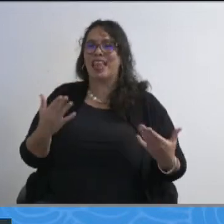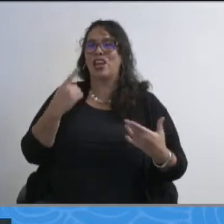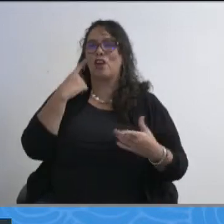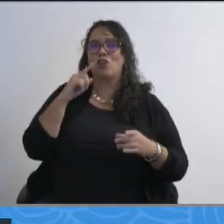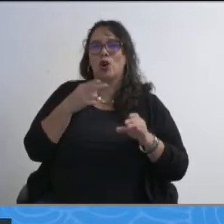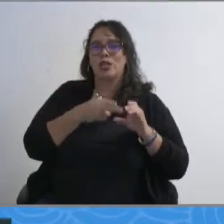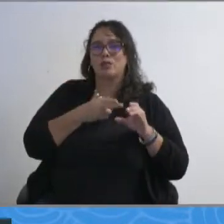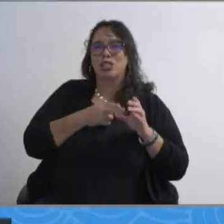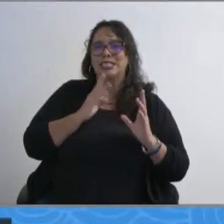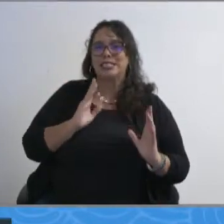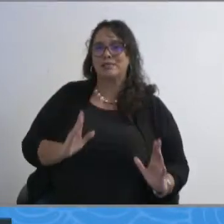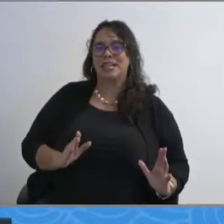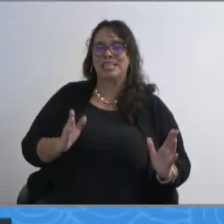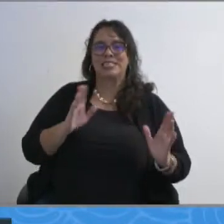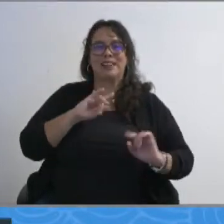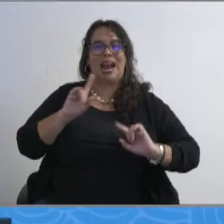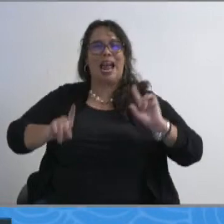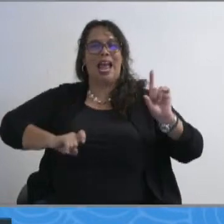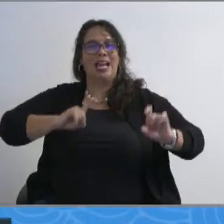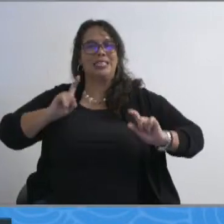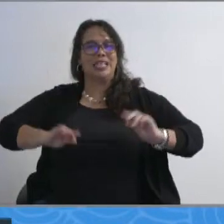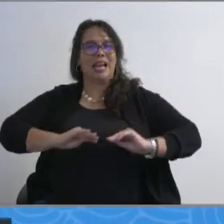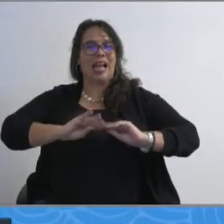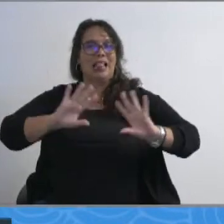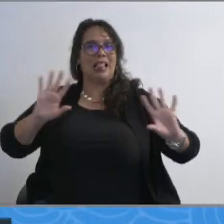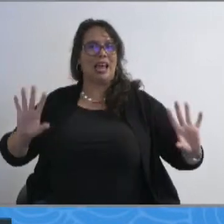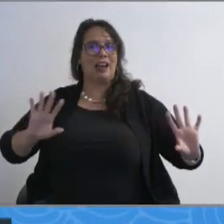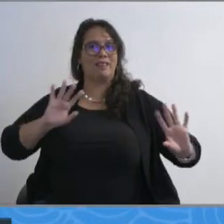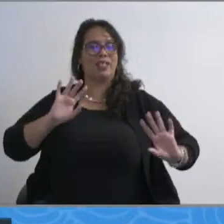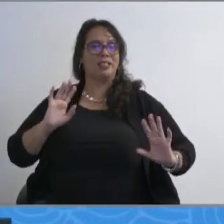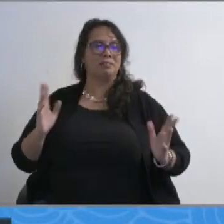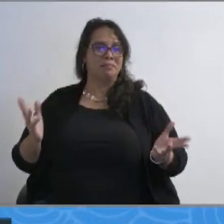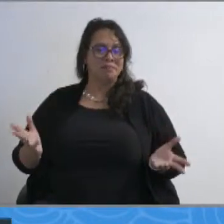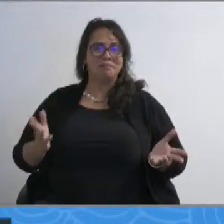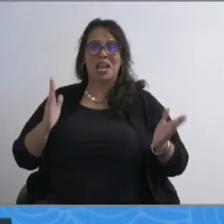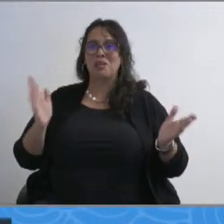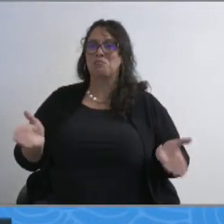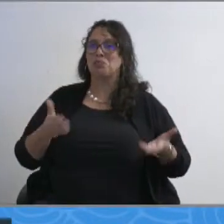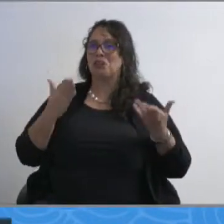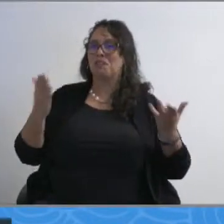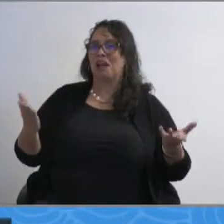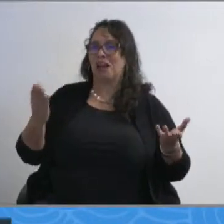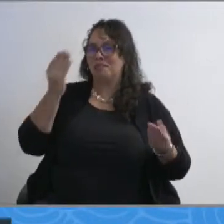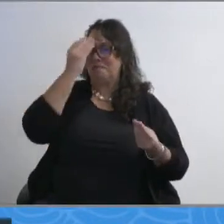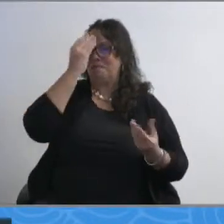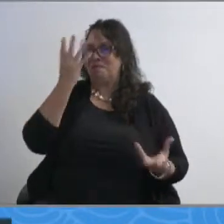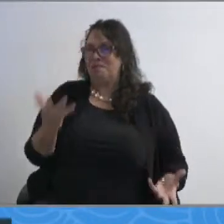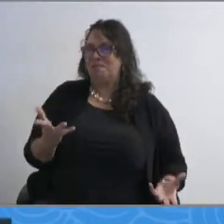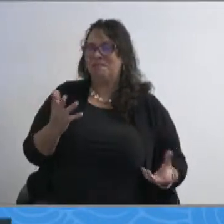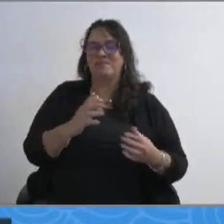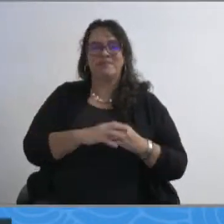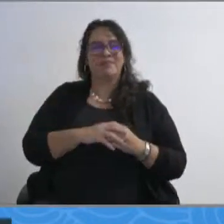for asking those clarifying questions, and for just providing that insight. And so, kind of segueing